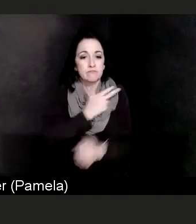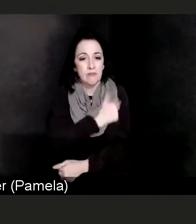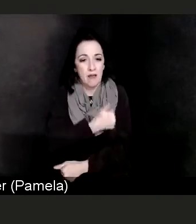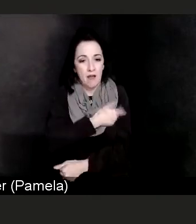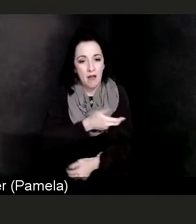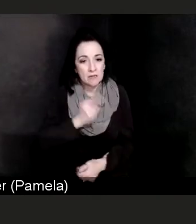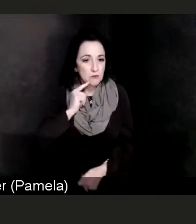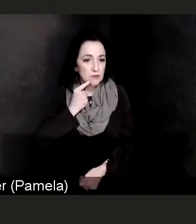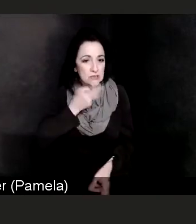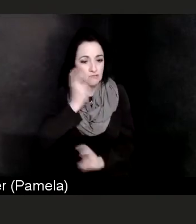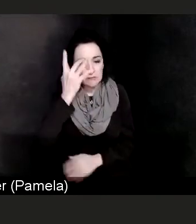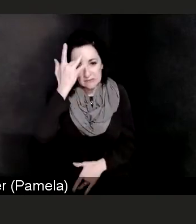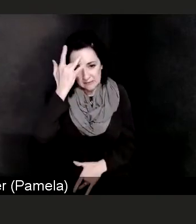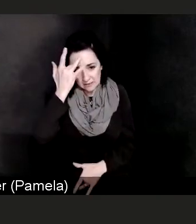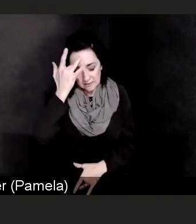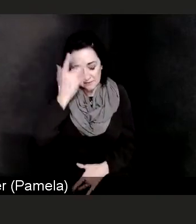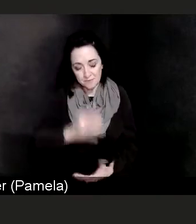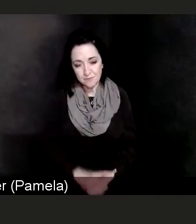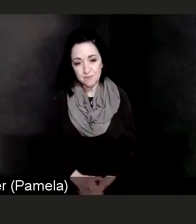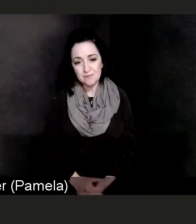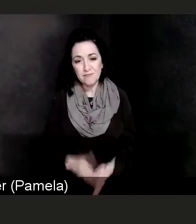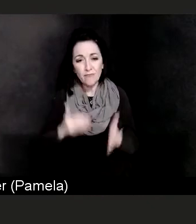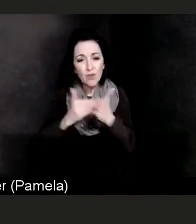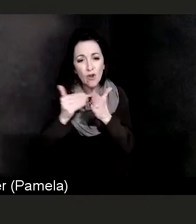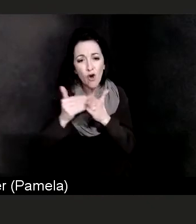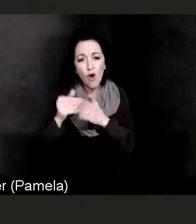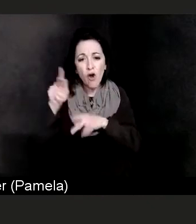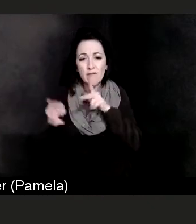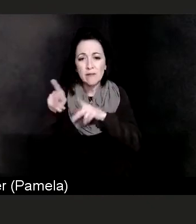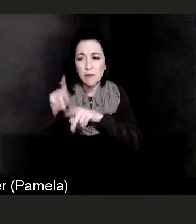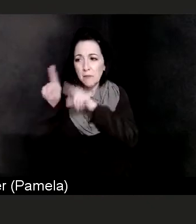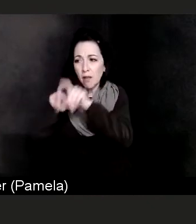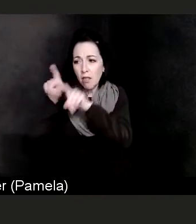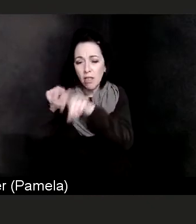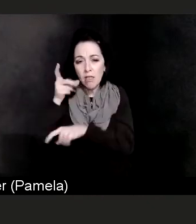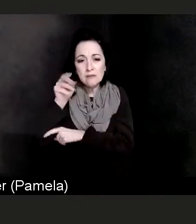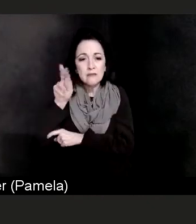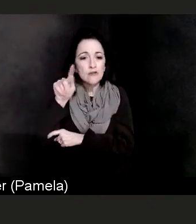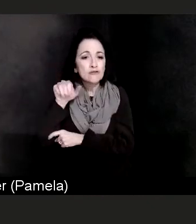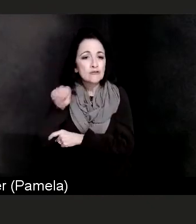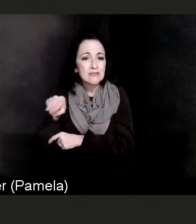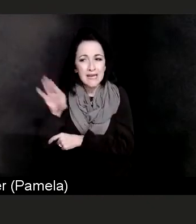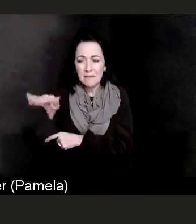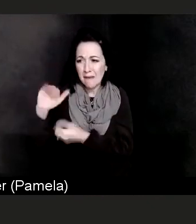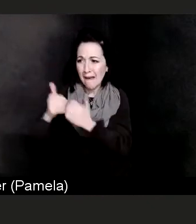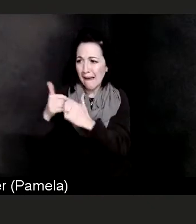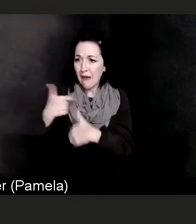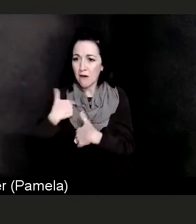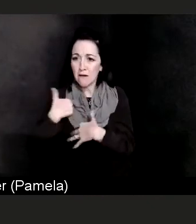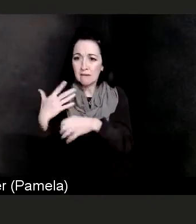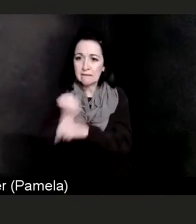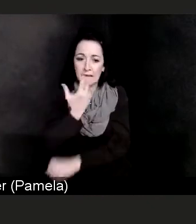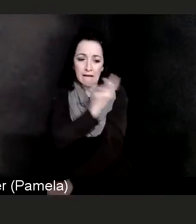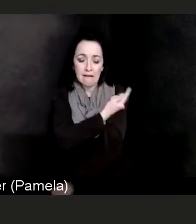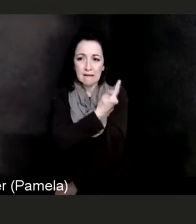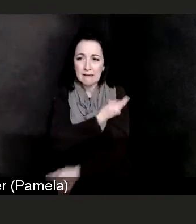is how can I receive the COVID-19 vaccine? Well I know that Dr. Tam had discussed that briefly,